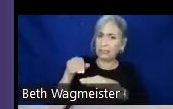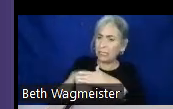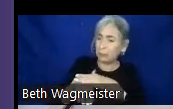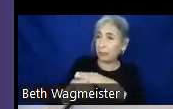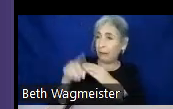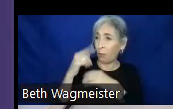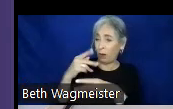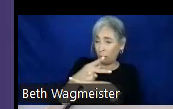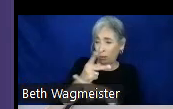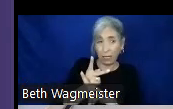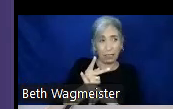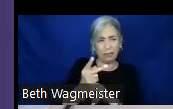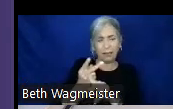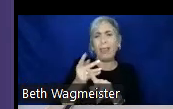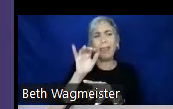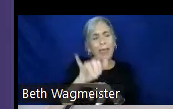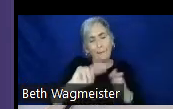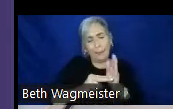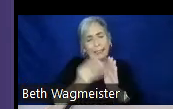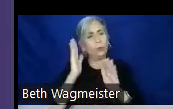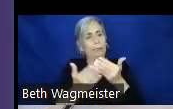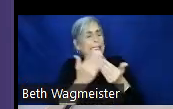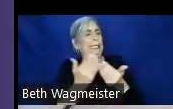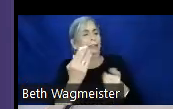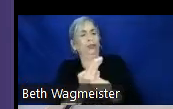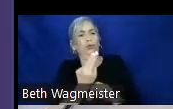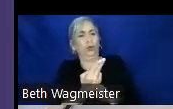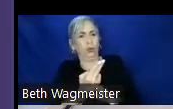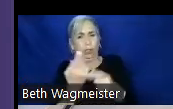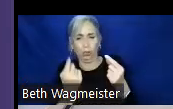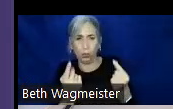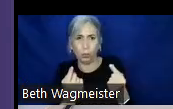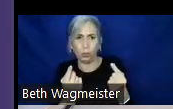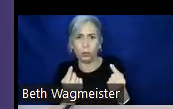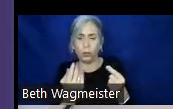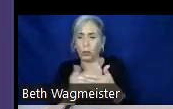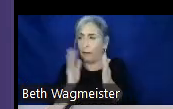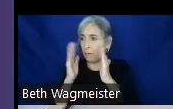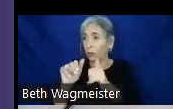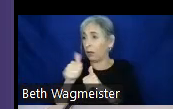it is easier to do so we can focus on other parts of accessibility as web developers,